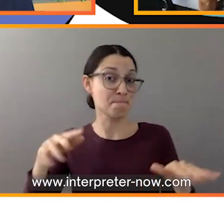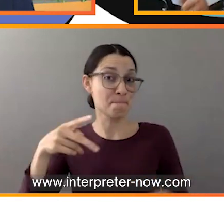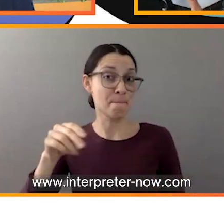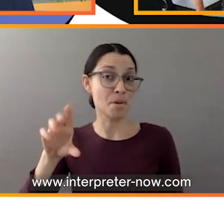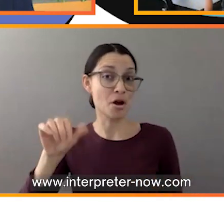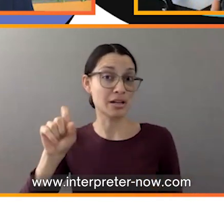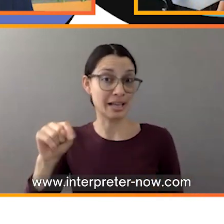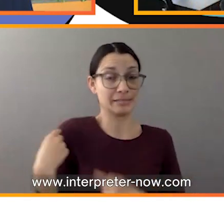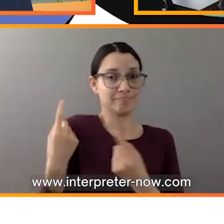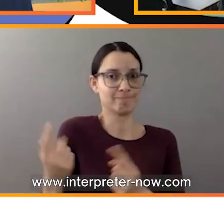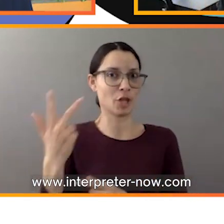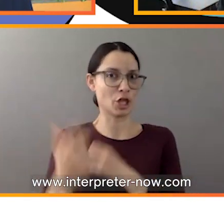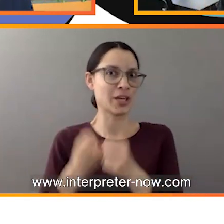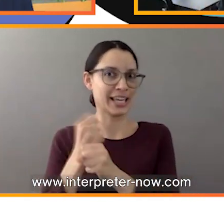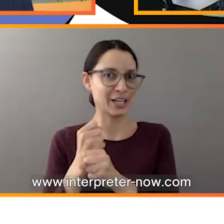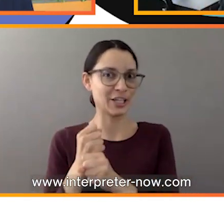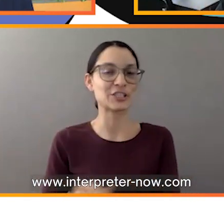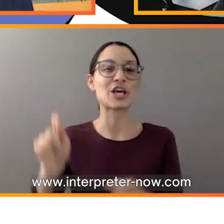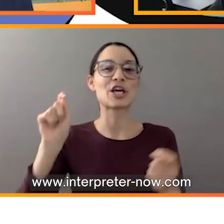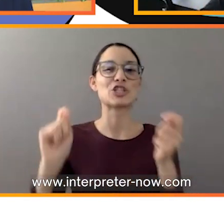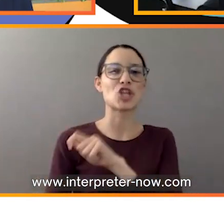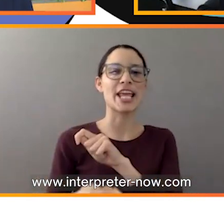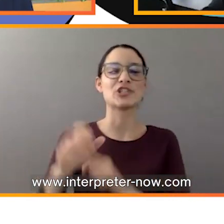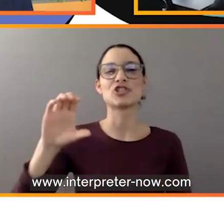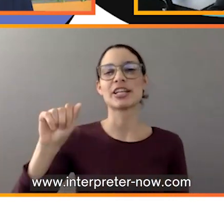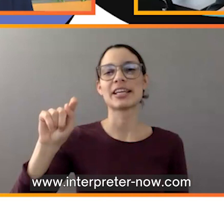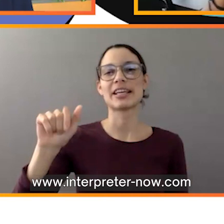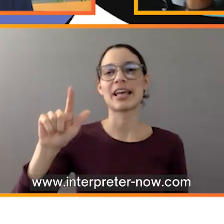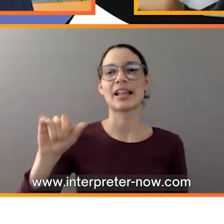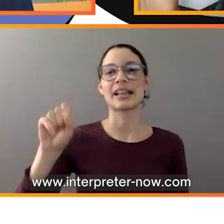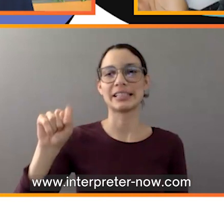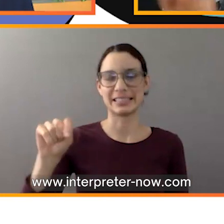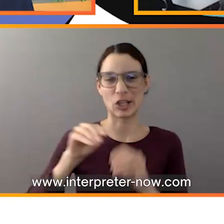Change Catalyst launched the podcast in 2020, in pandemic, you have done over 100 episodes.